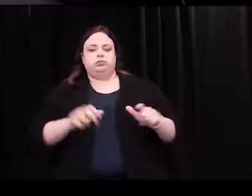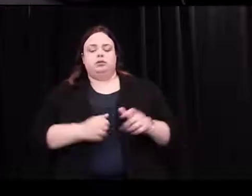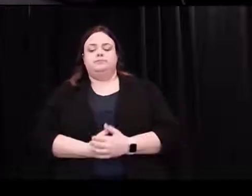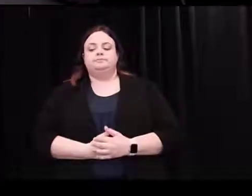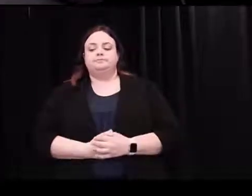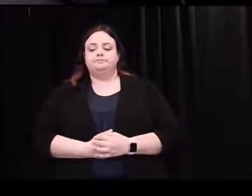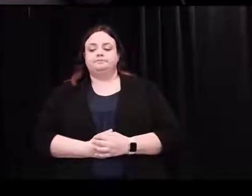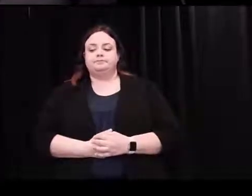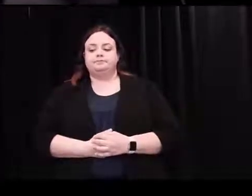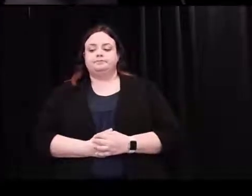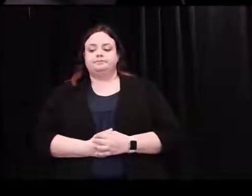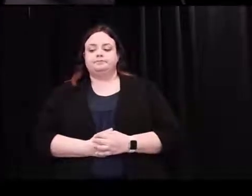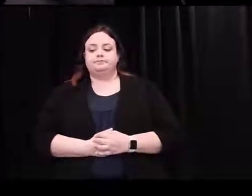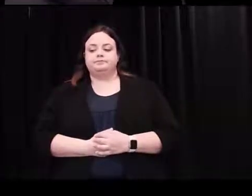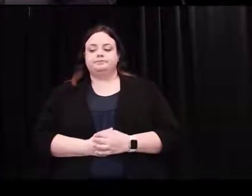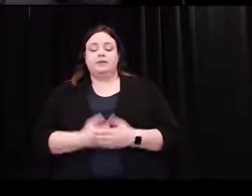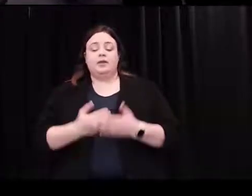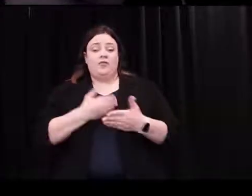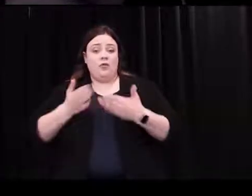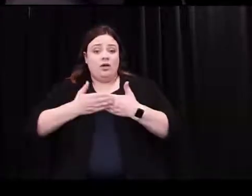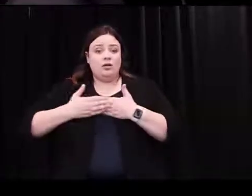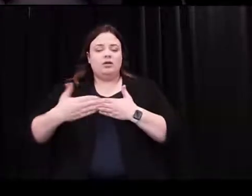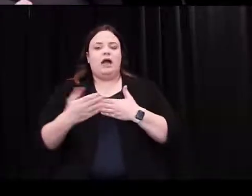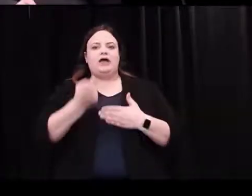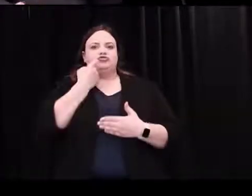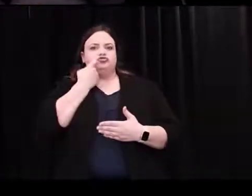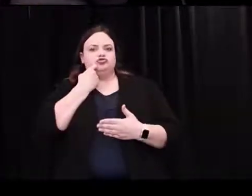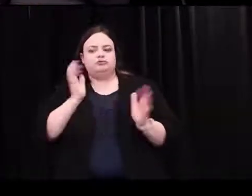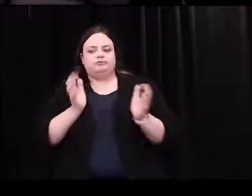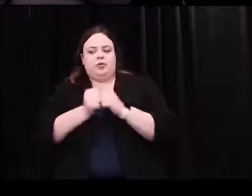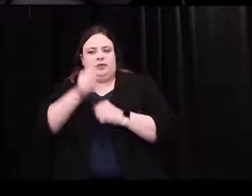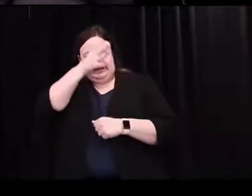Before I go too much further, I actually just talked to this guy, good friend of mine,